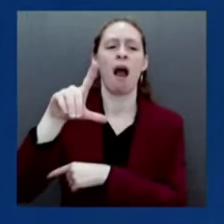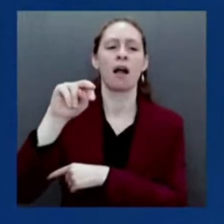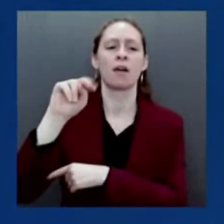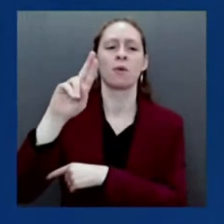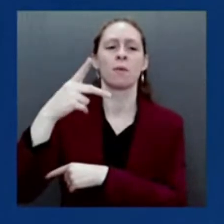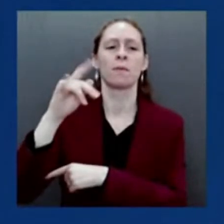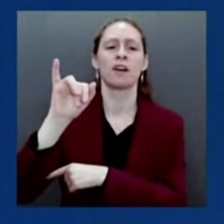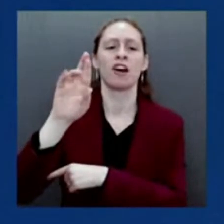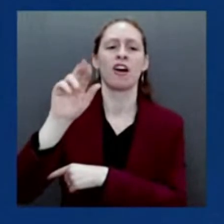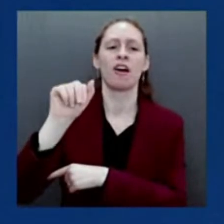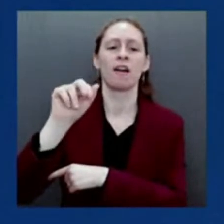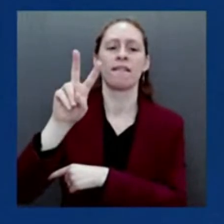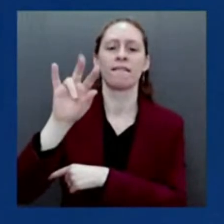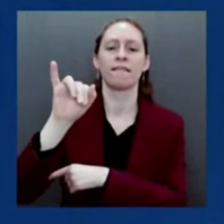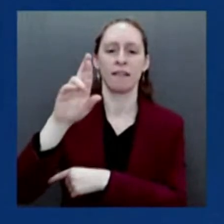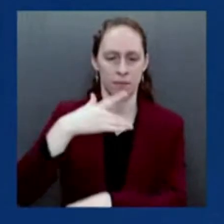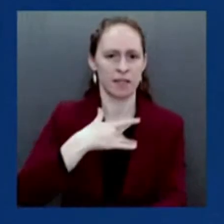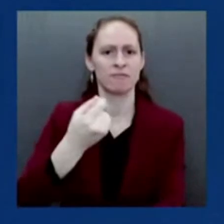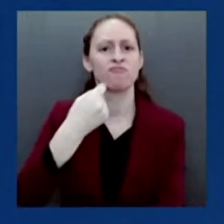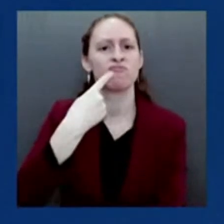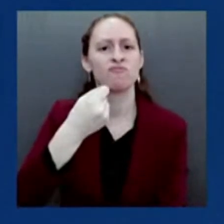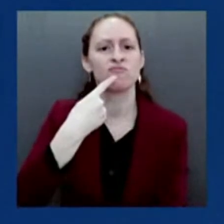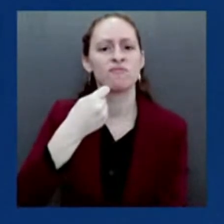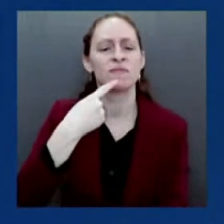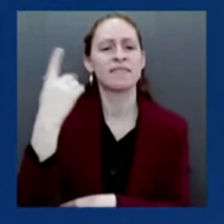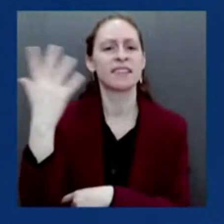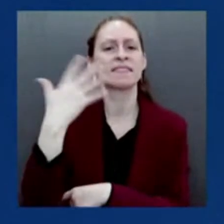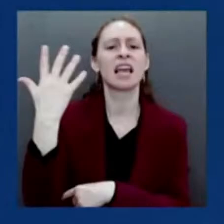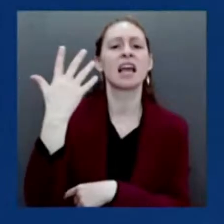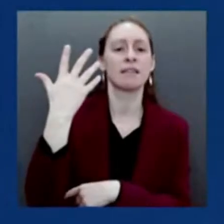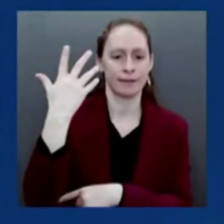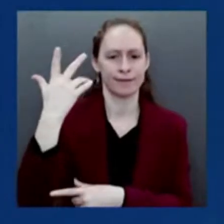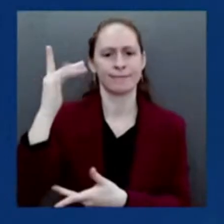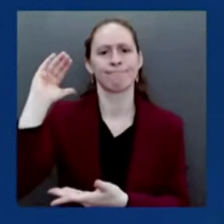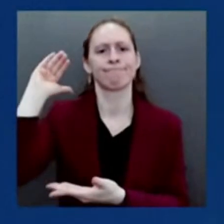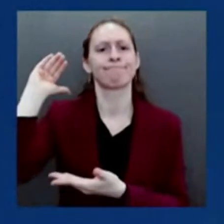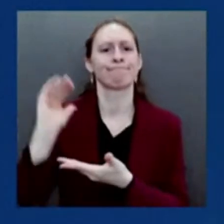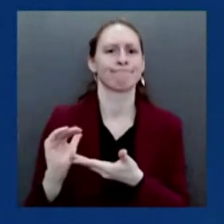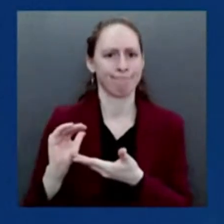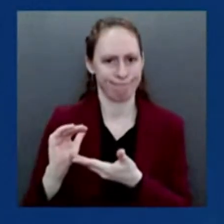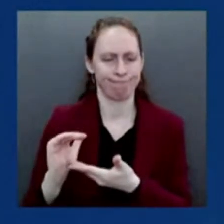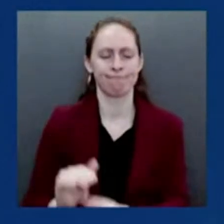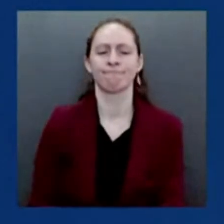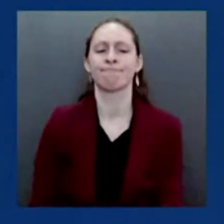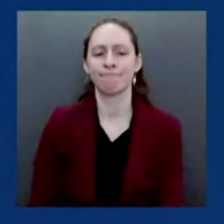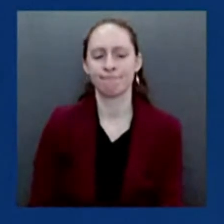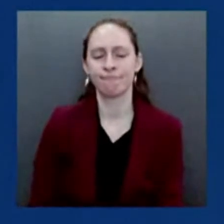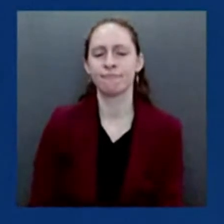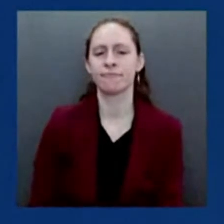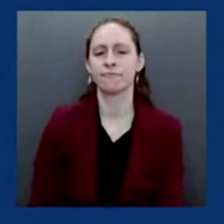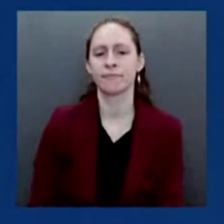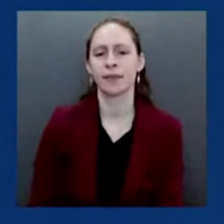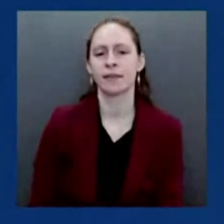MODEL 10 OF YEAR, A FIVE DAY